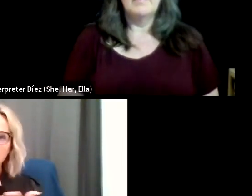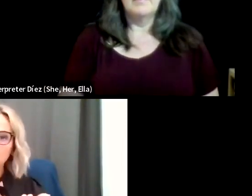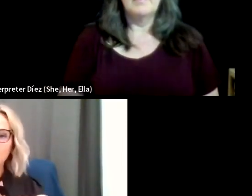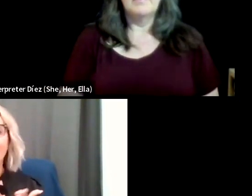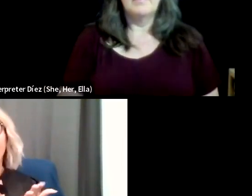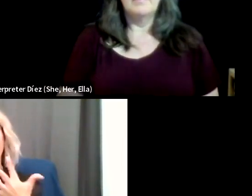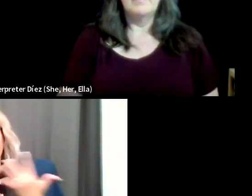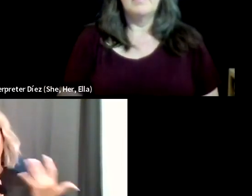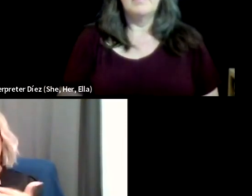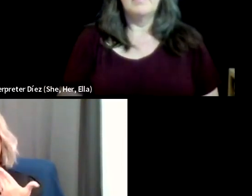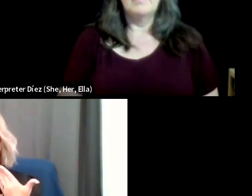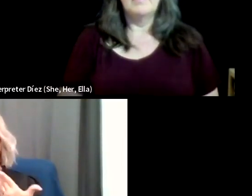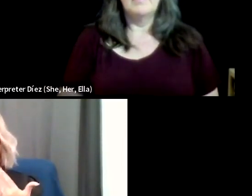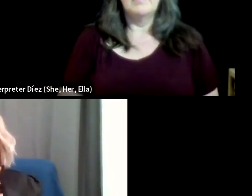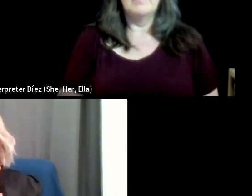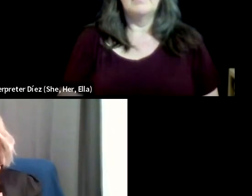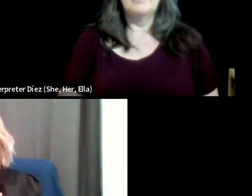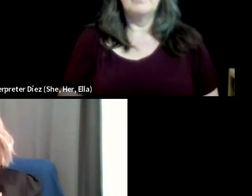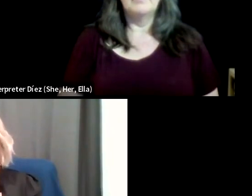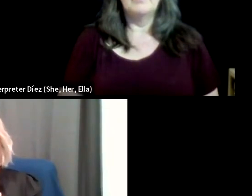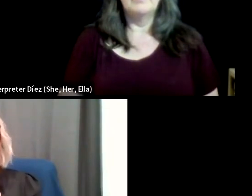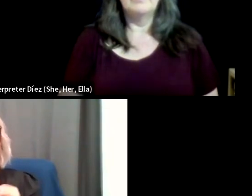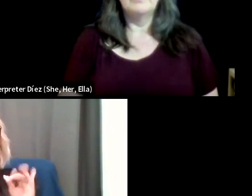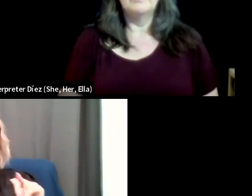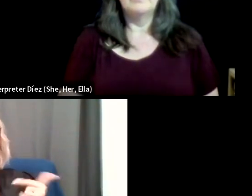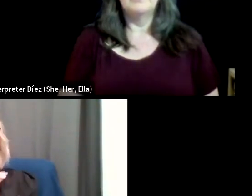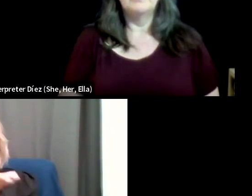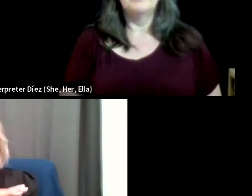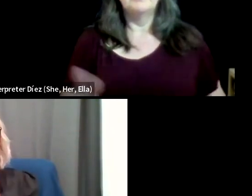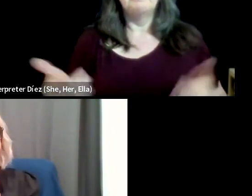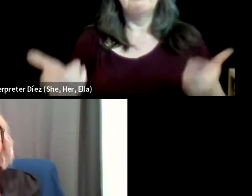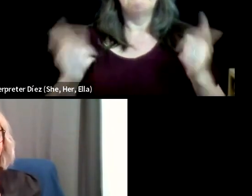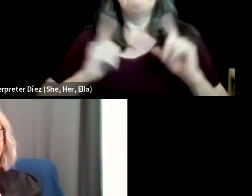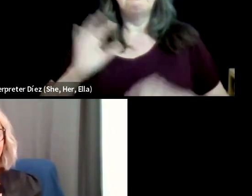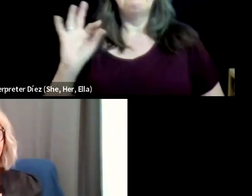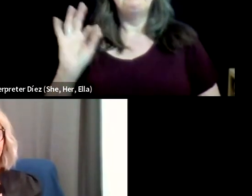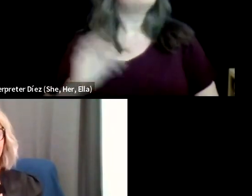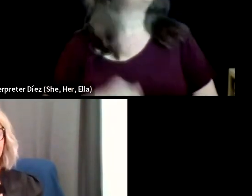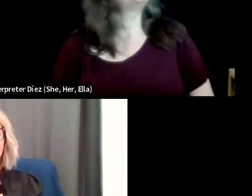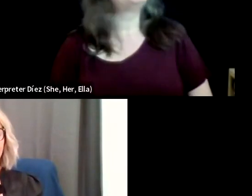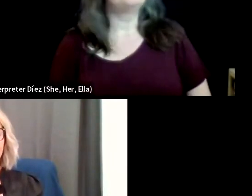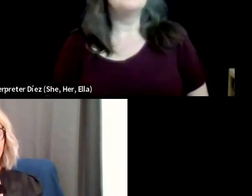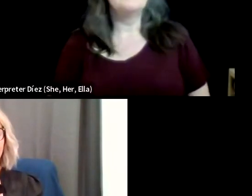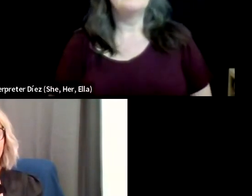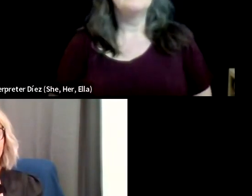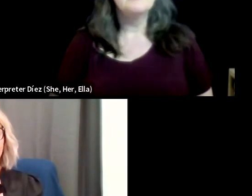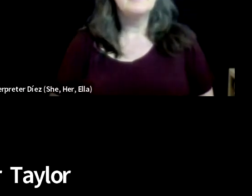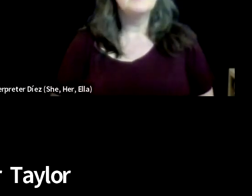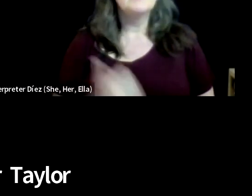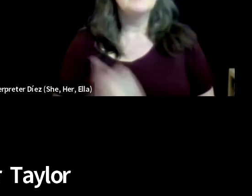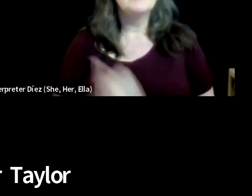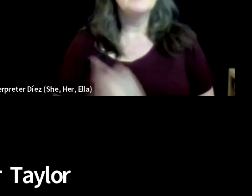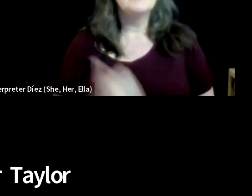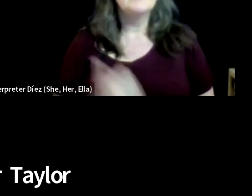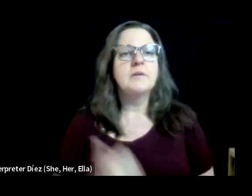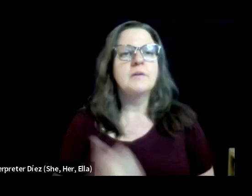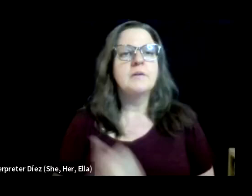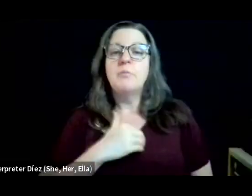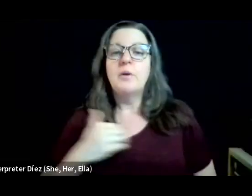Thank you. [Thank you. Board Member] Comments, we'll start with Student Trustee. Yes, sir.